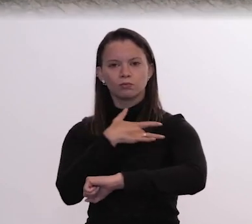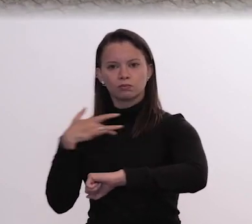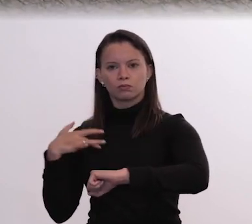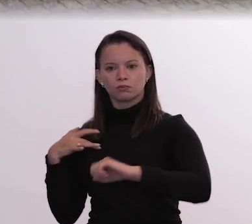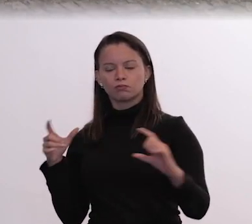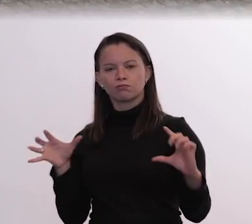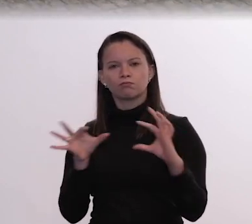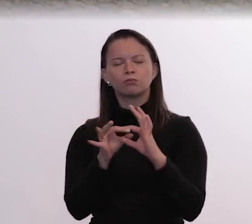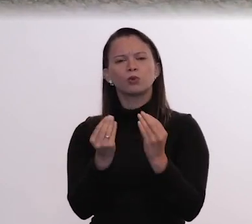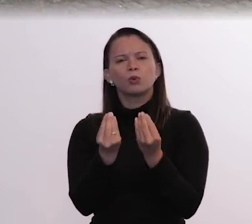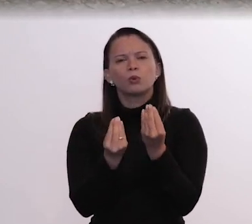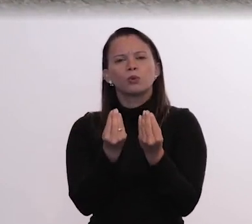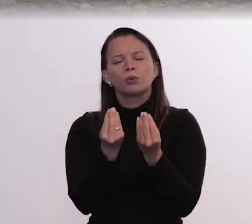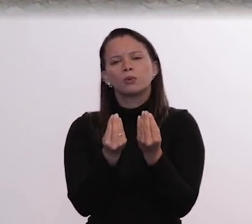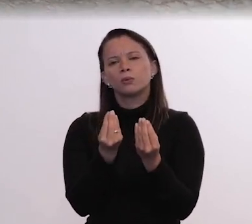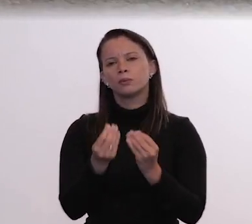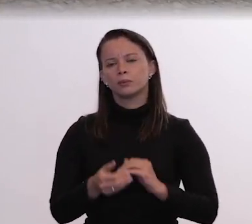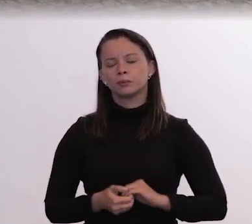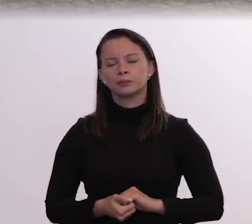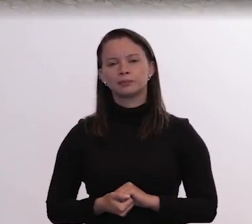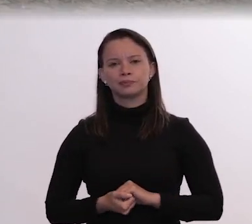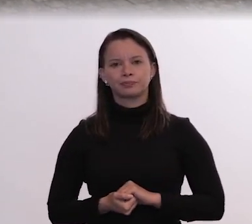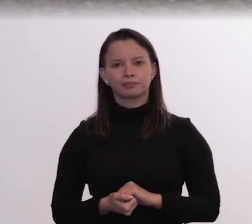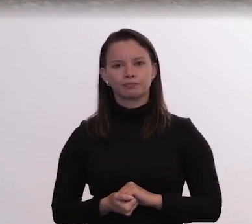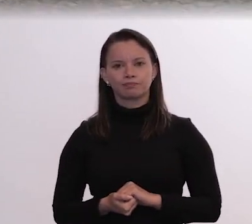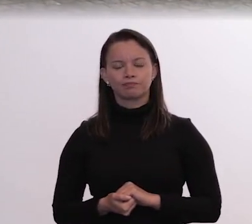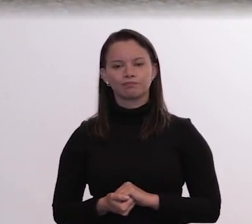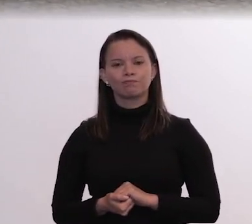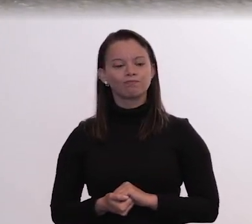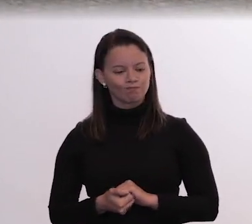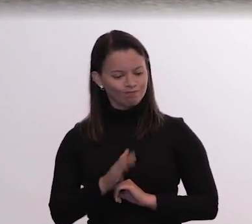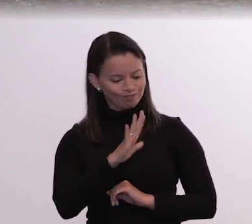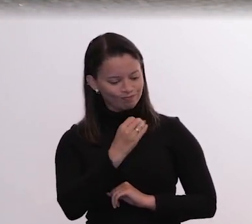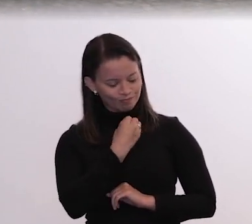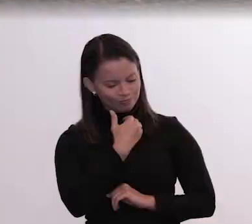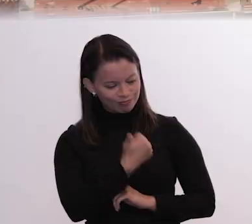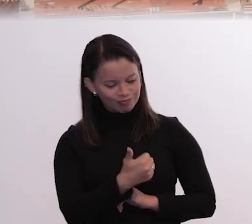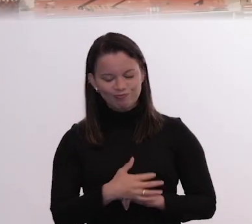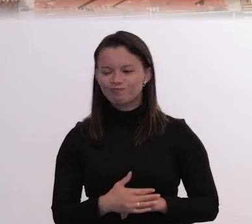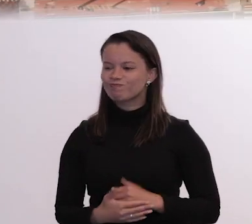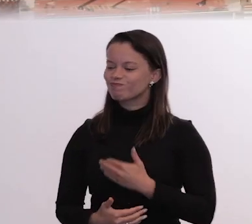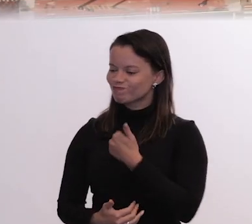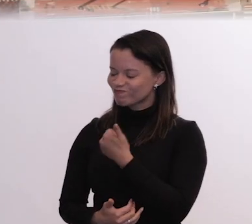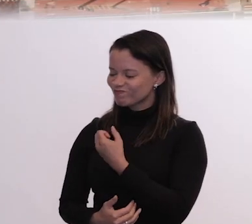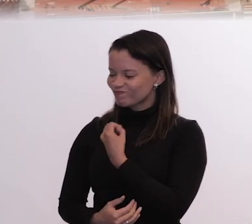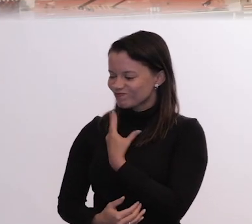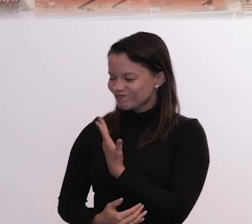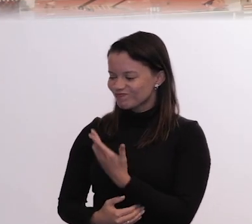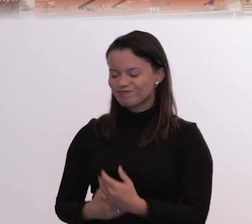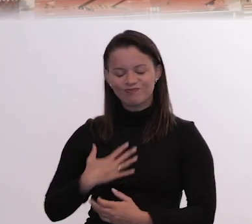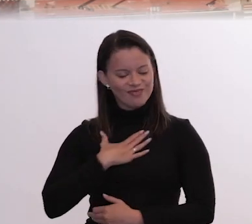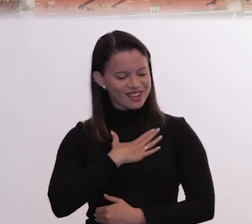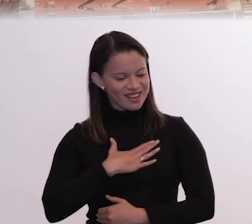Hello Saldiva, how are you? What’s up, man? It’s a pleasure to see you. It’s so cool, we are here, in this magical place,